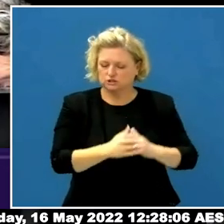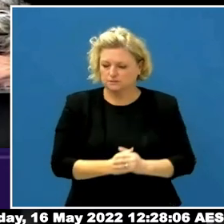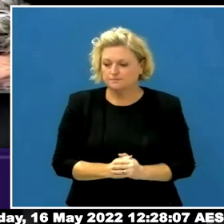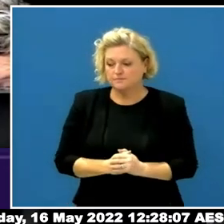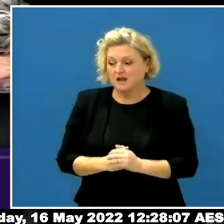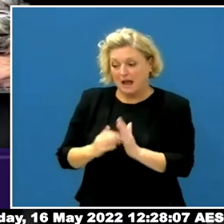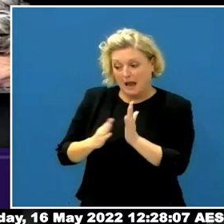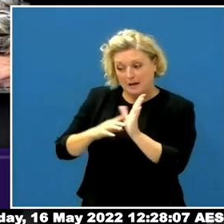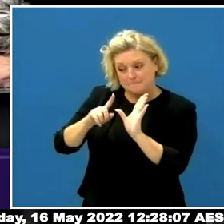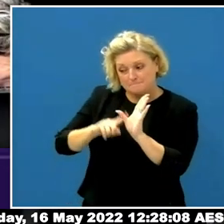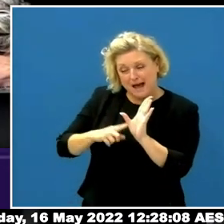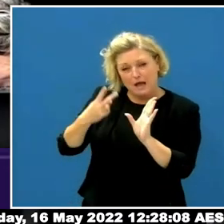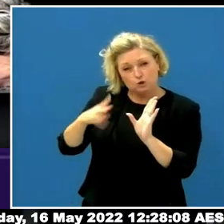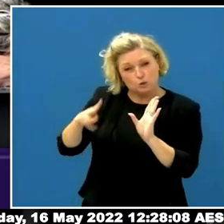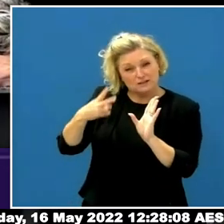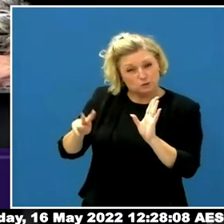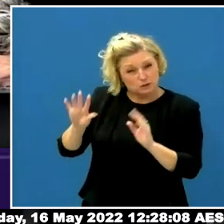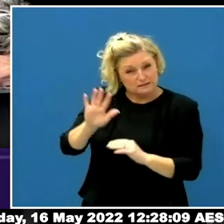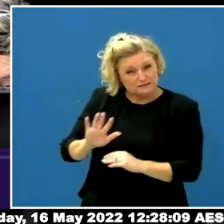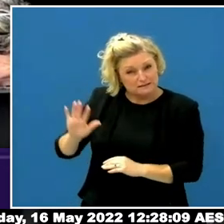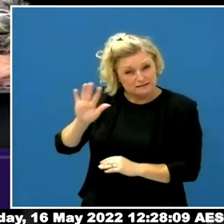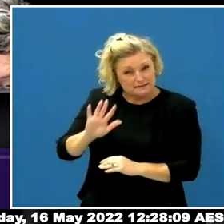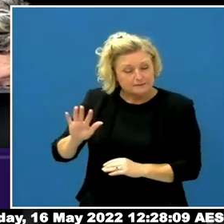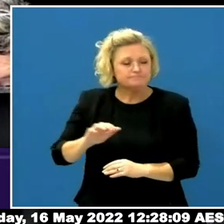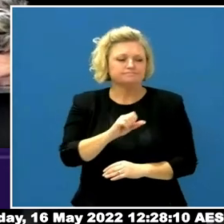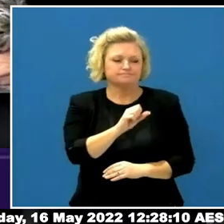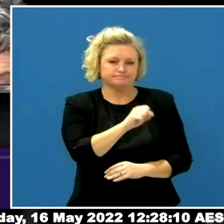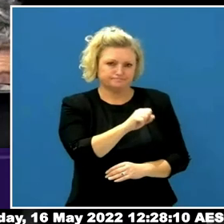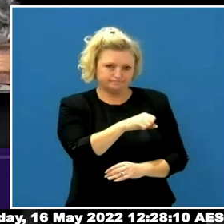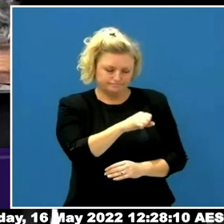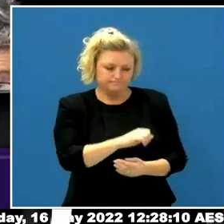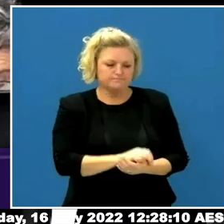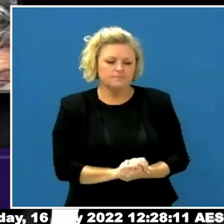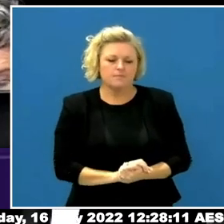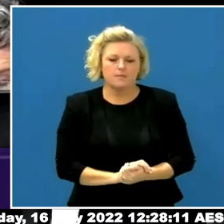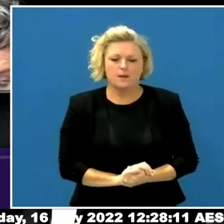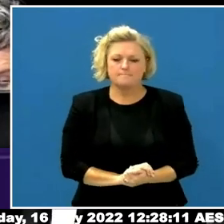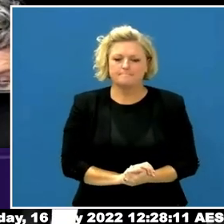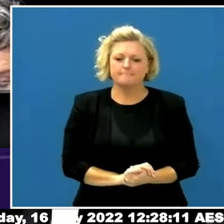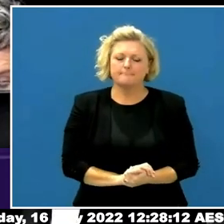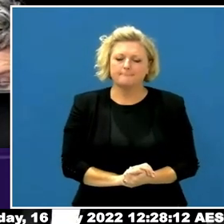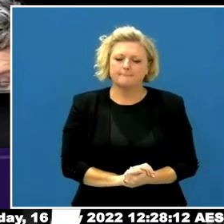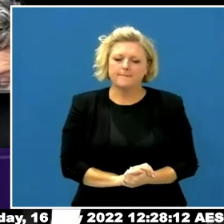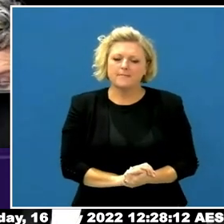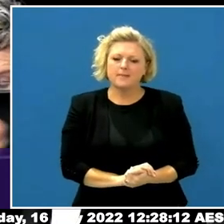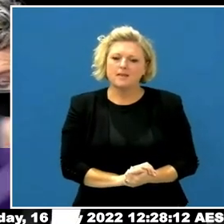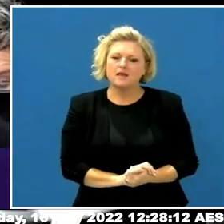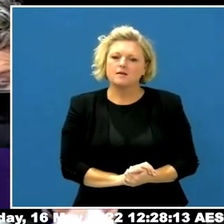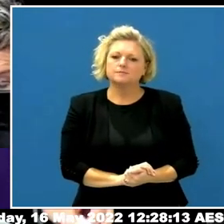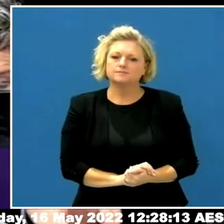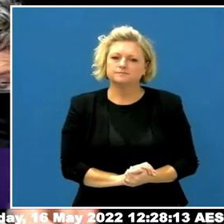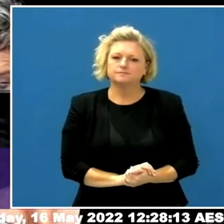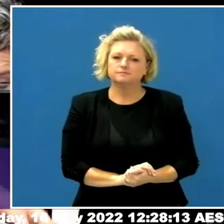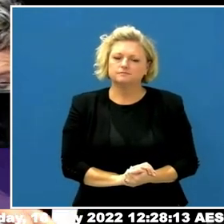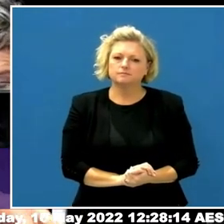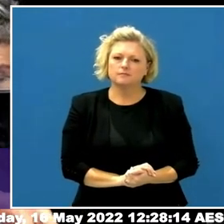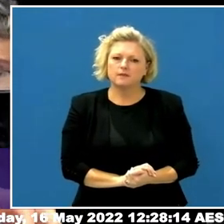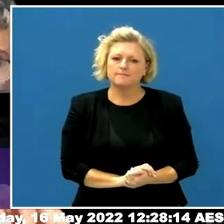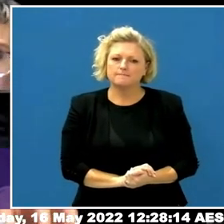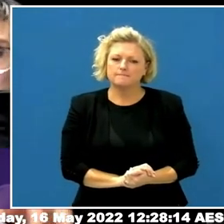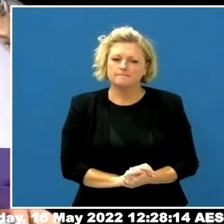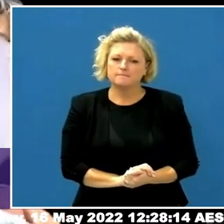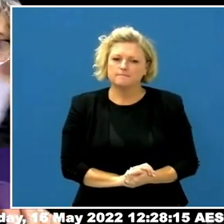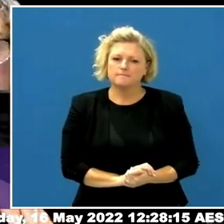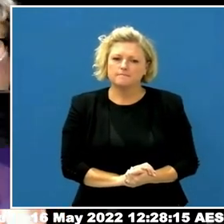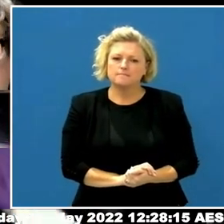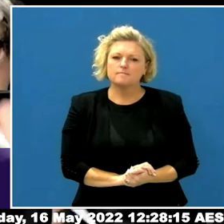Yes MR FOGARTY: Could Sally be shown the policy document.